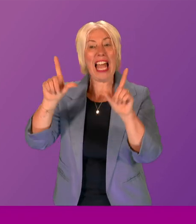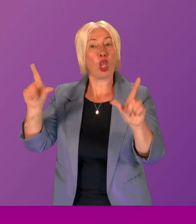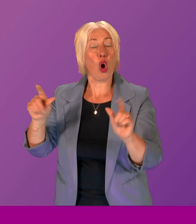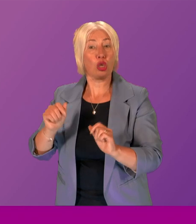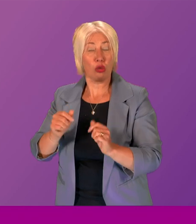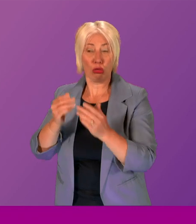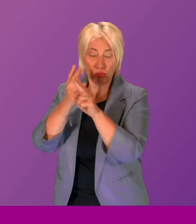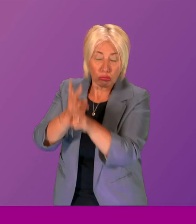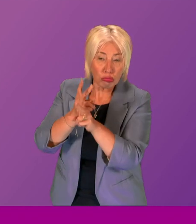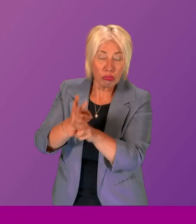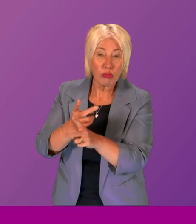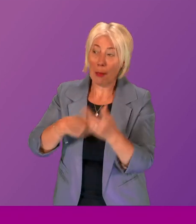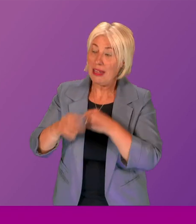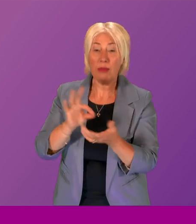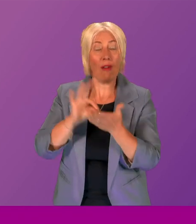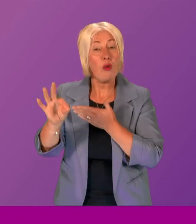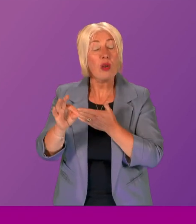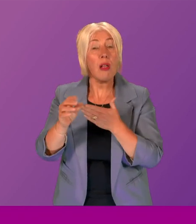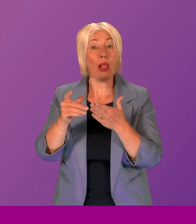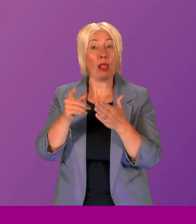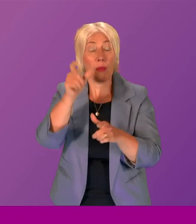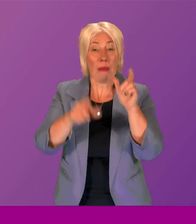will help to improve affordability for tenants in the private rented sector,